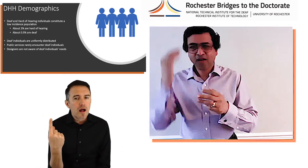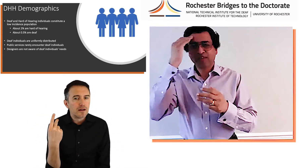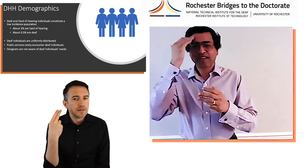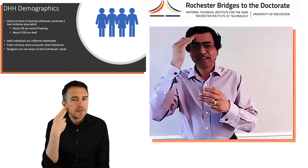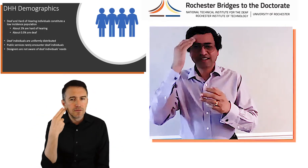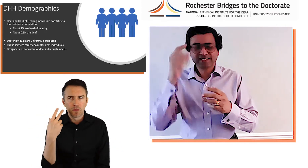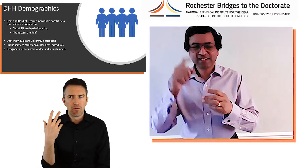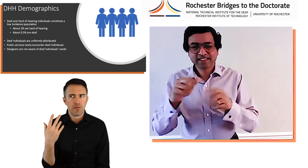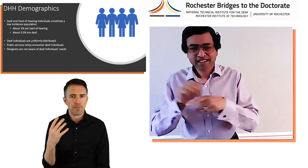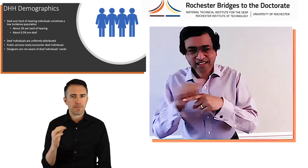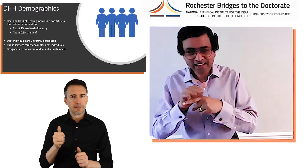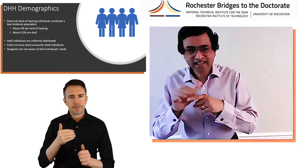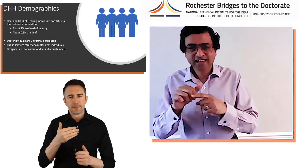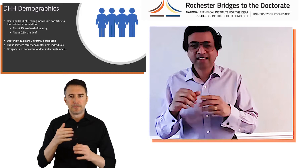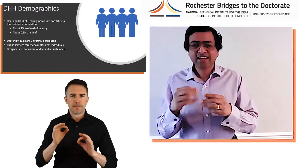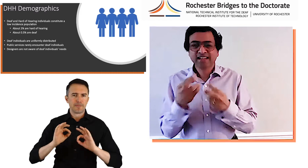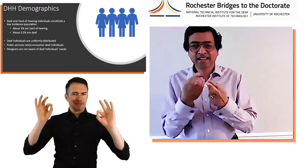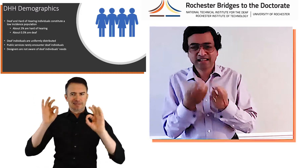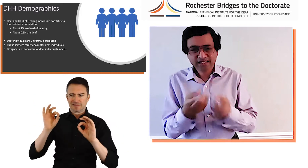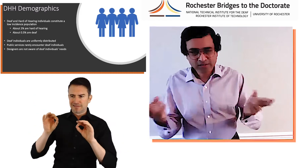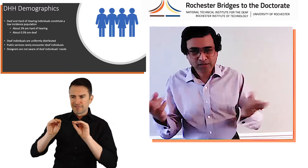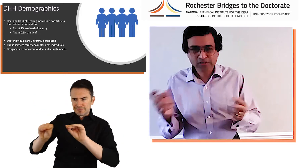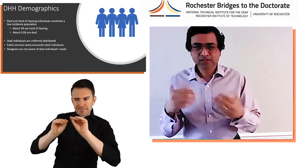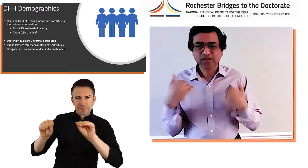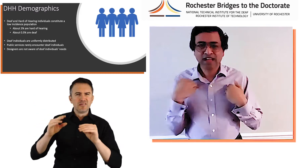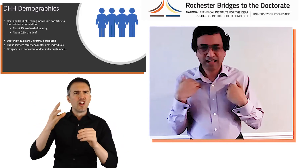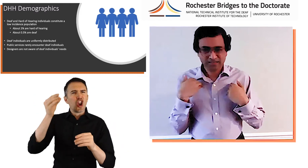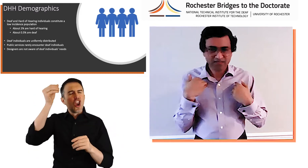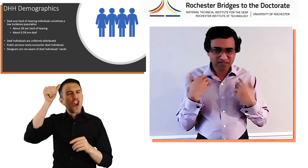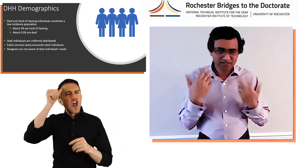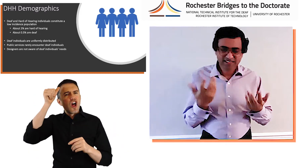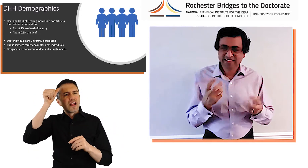and there might be a variety of resources available to them...